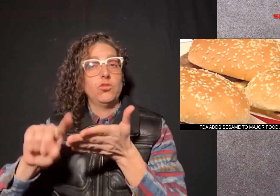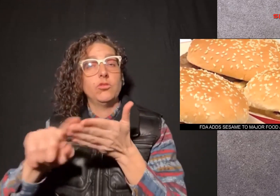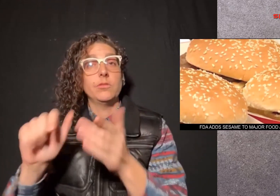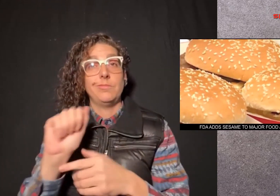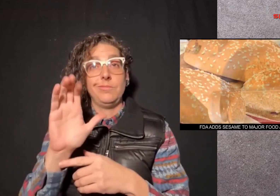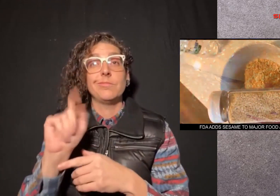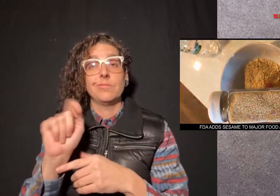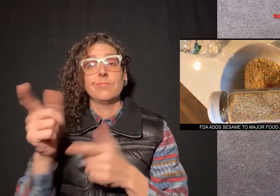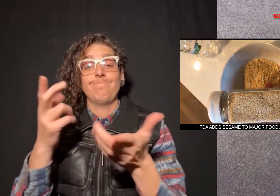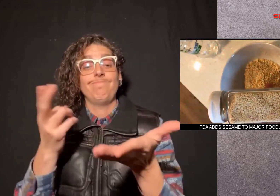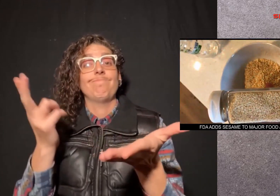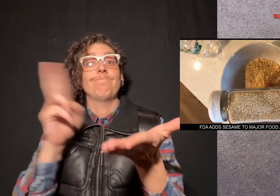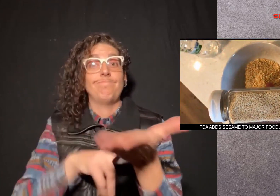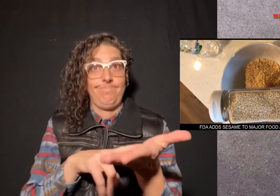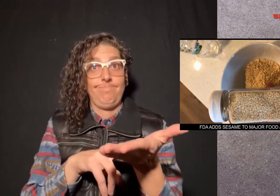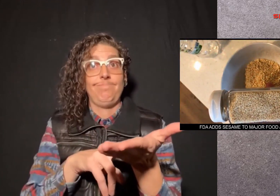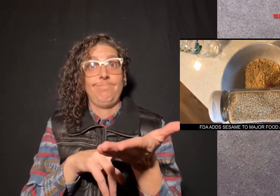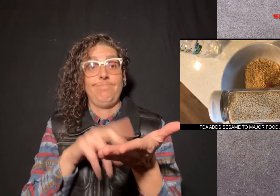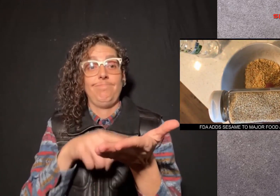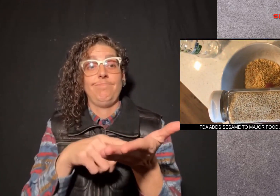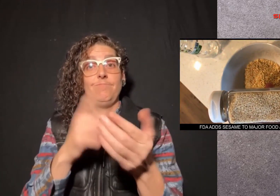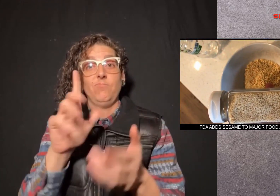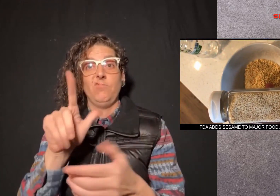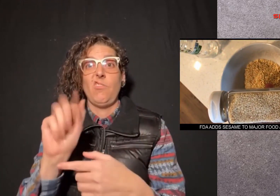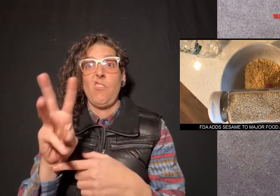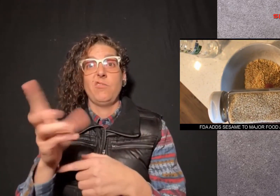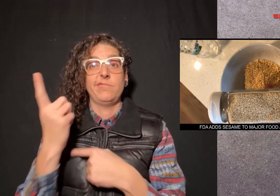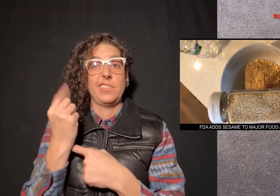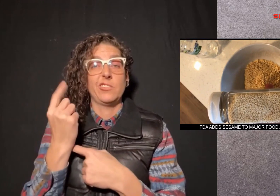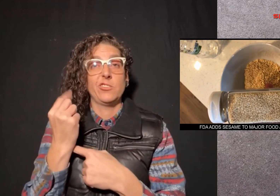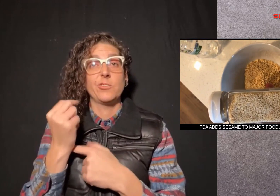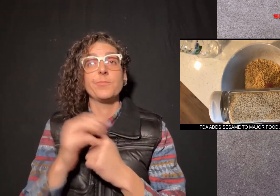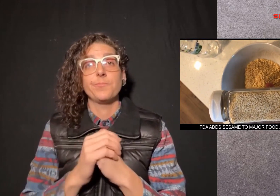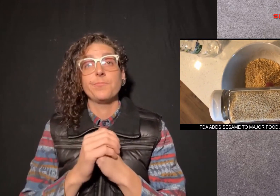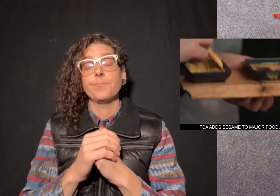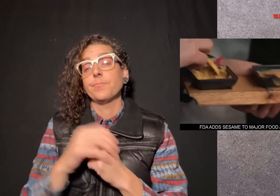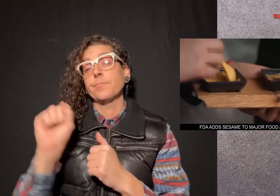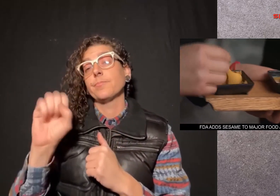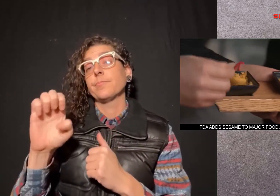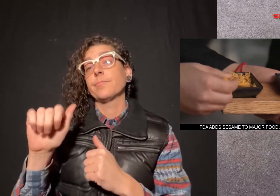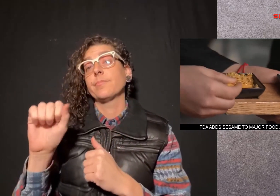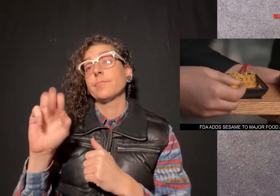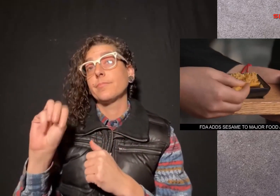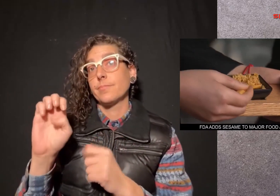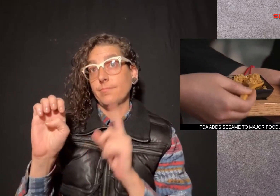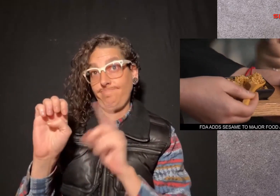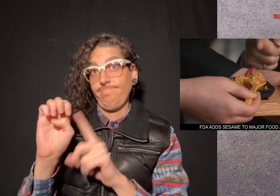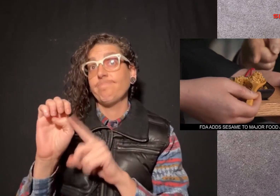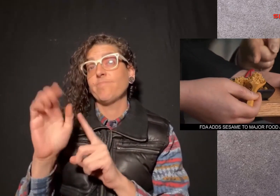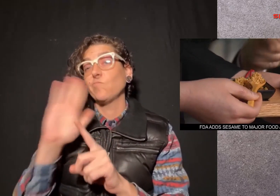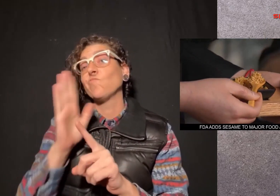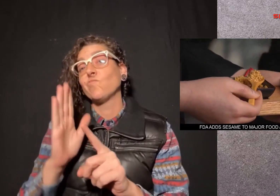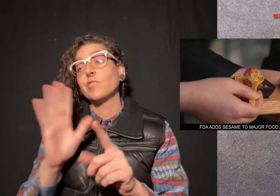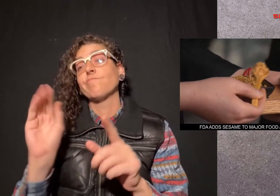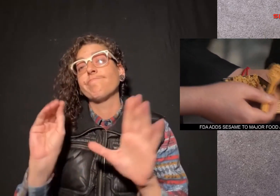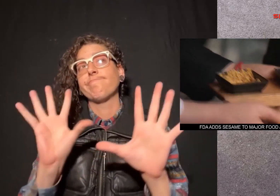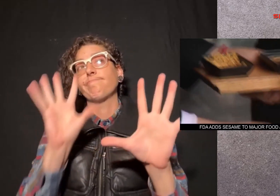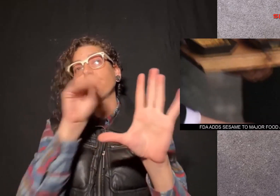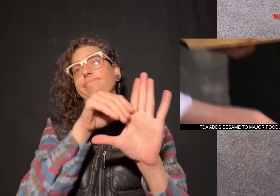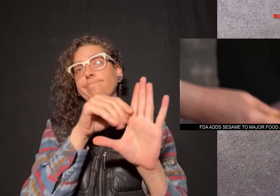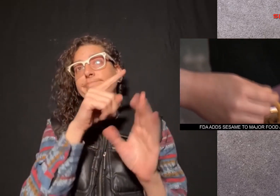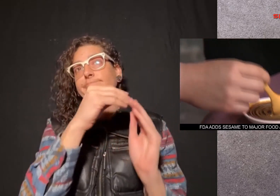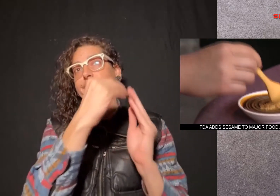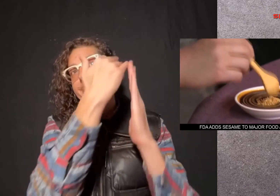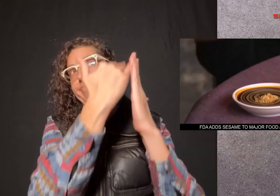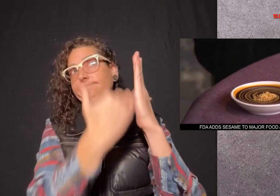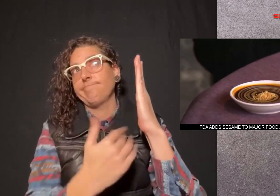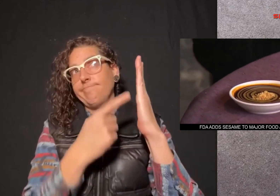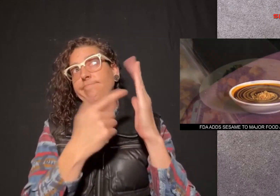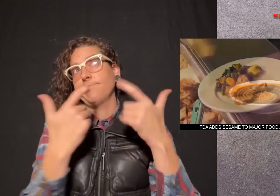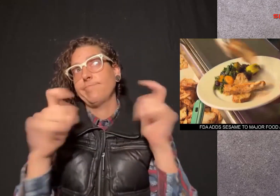safety treatment education and research act signed into law last year sesame will join